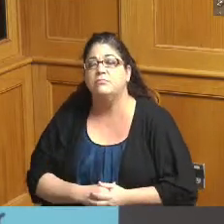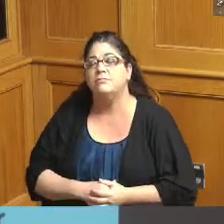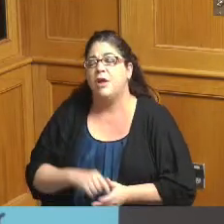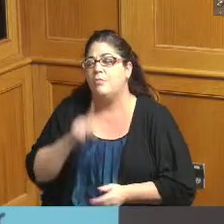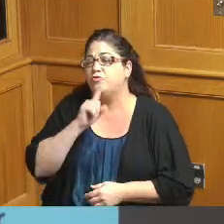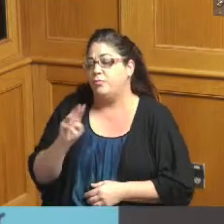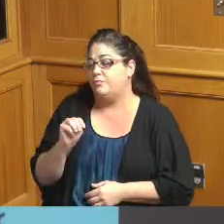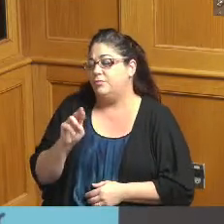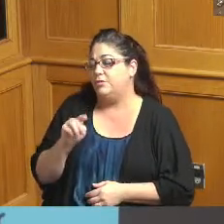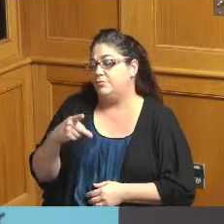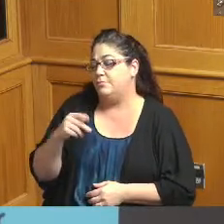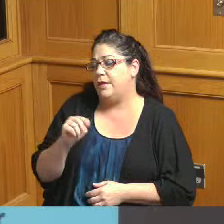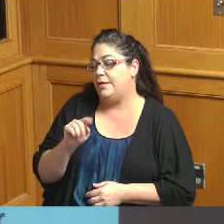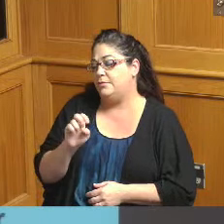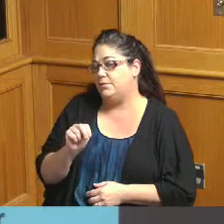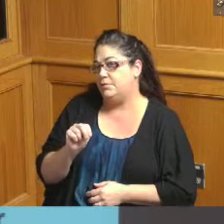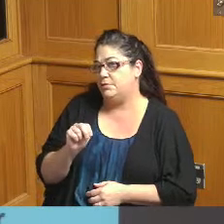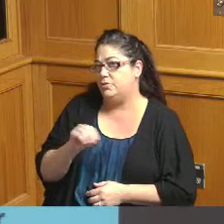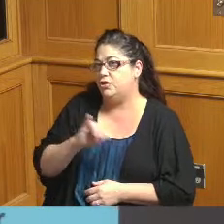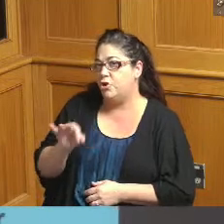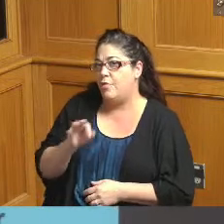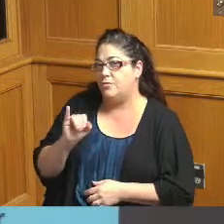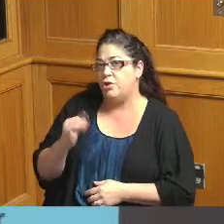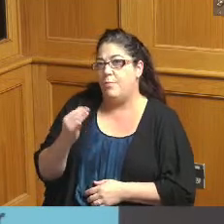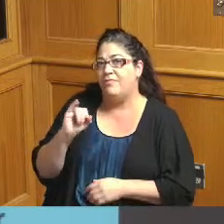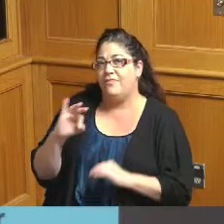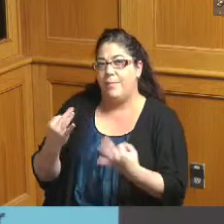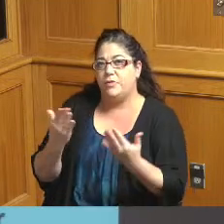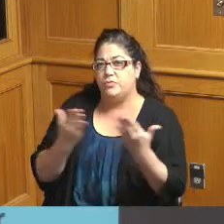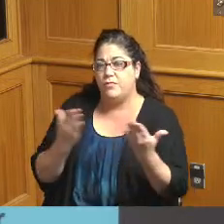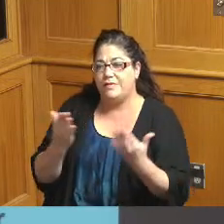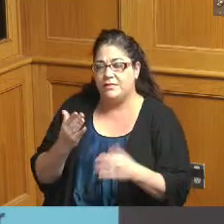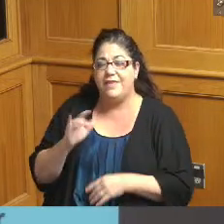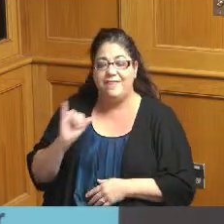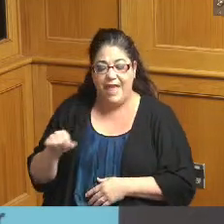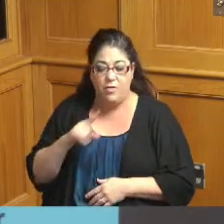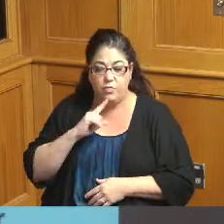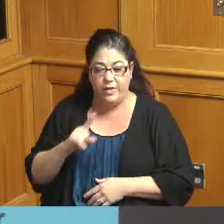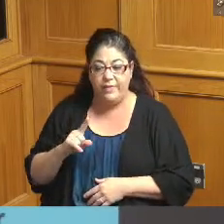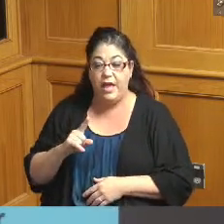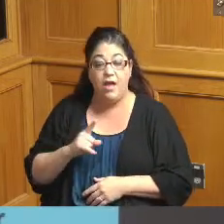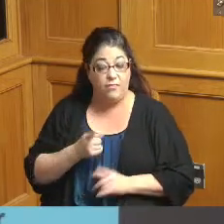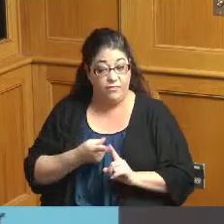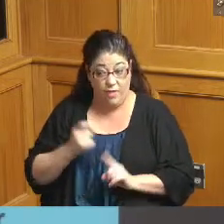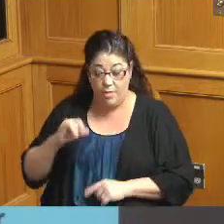talk about that in a minute is these children services kids who are making their way into our